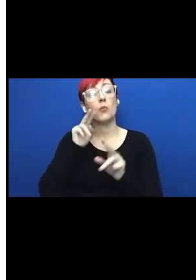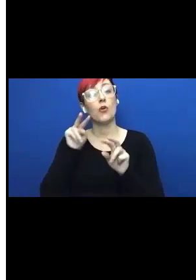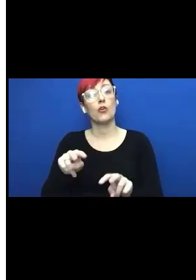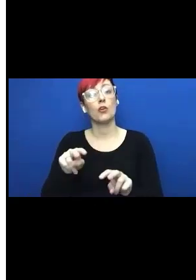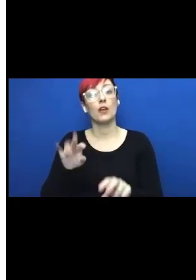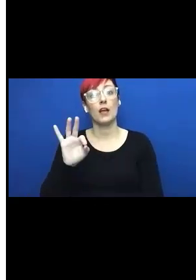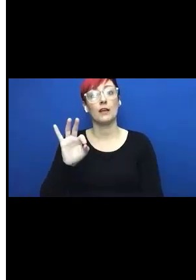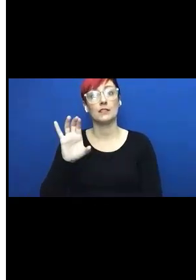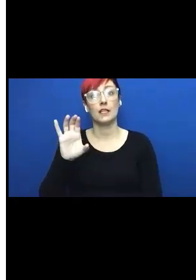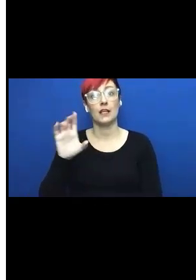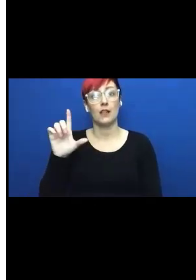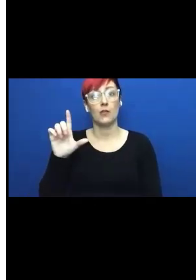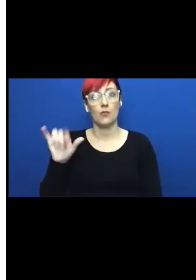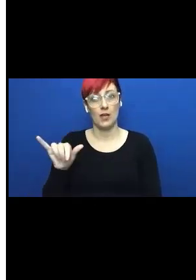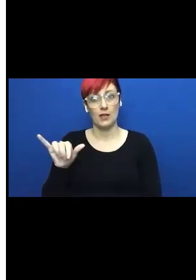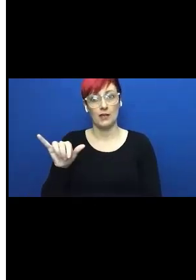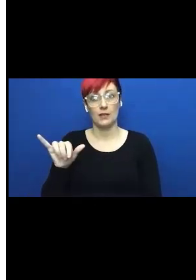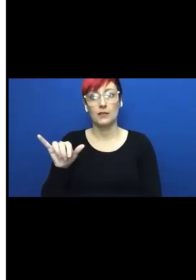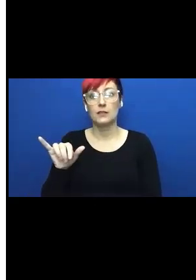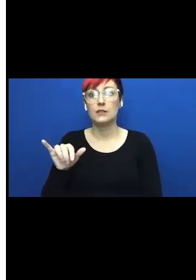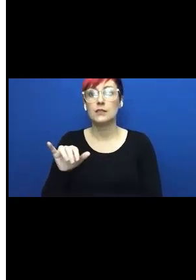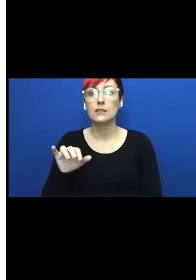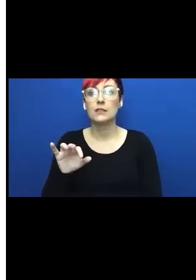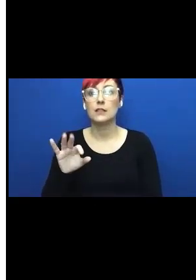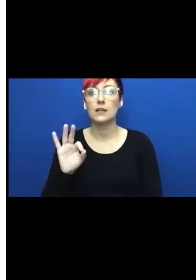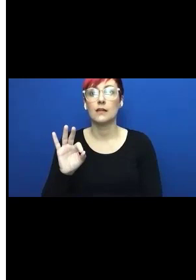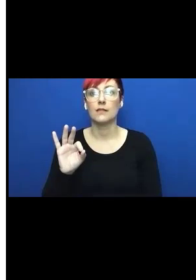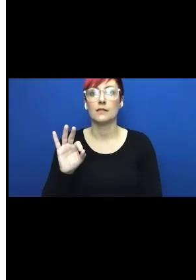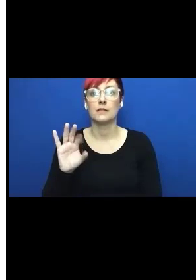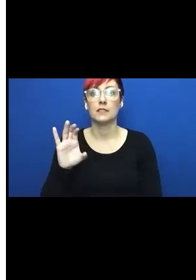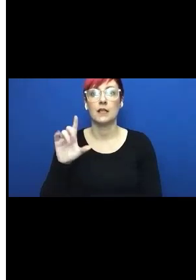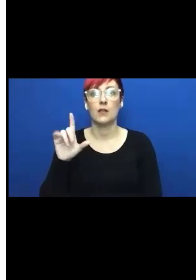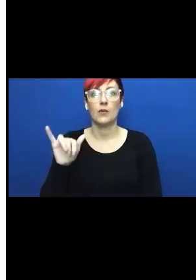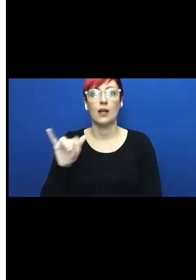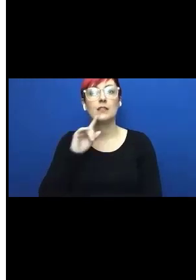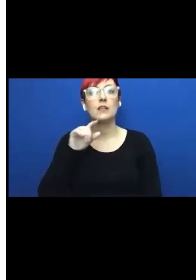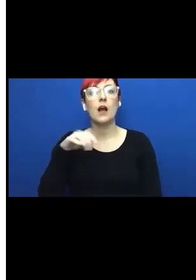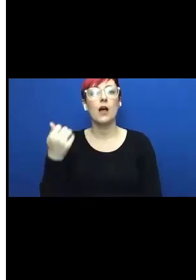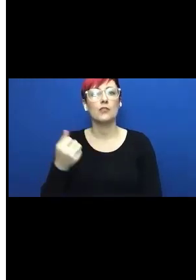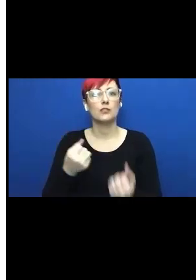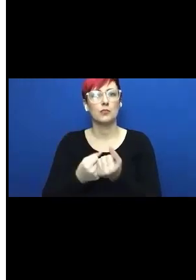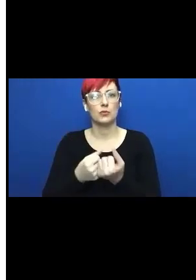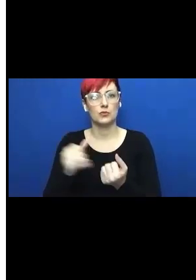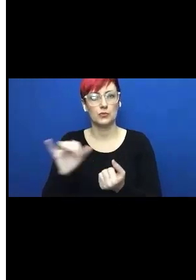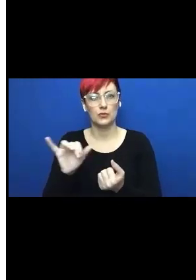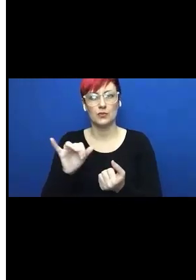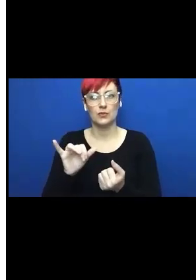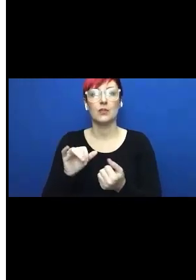and we look at FCOI in light of other support. Which we had not necessarily done in the past